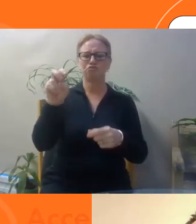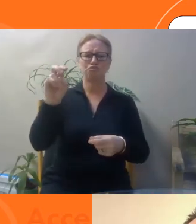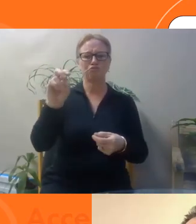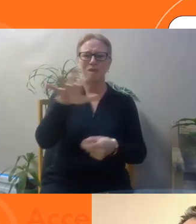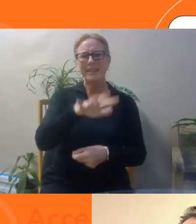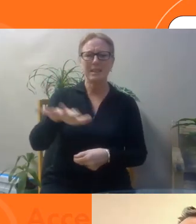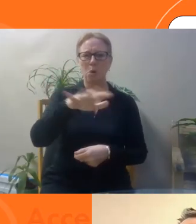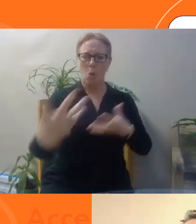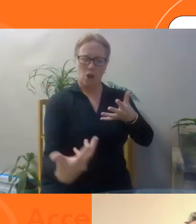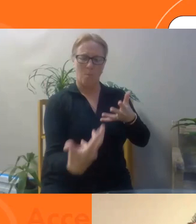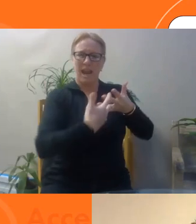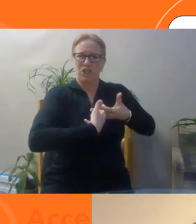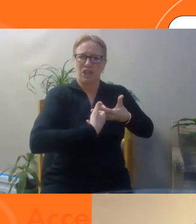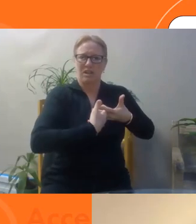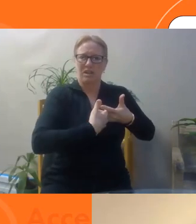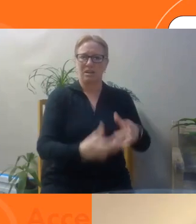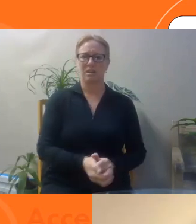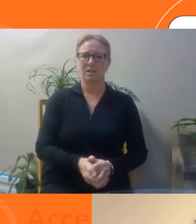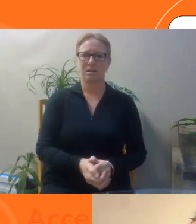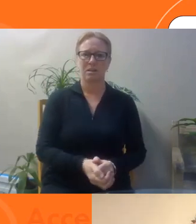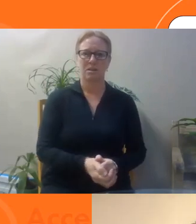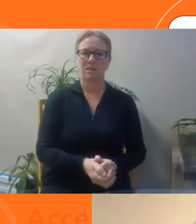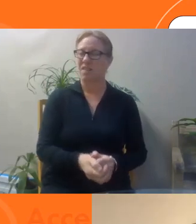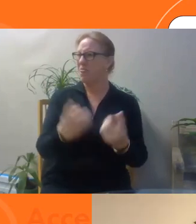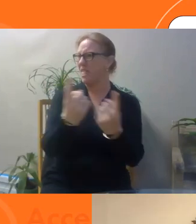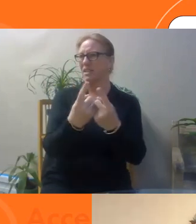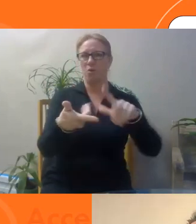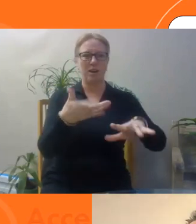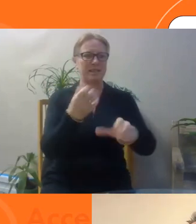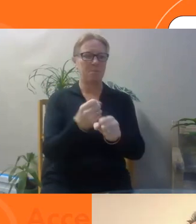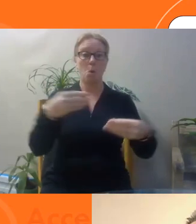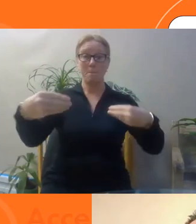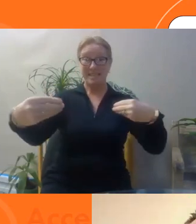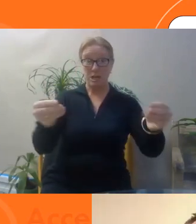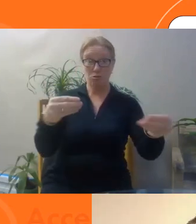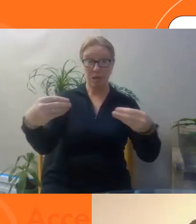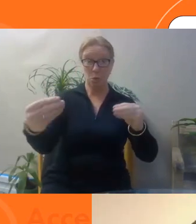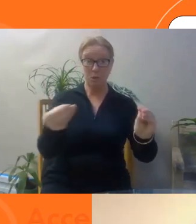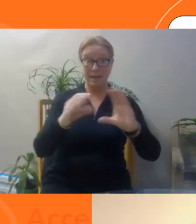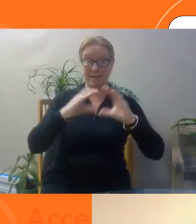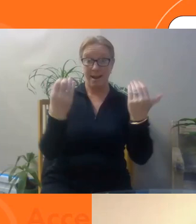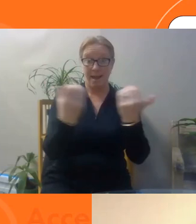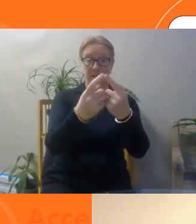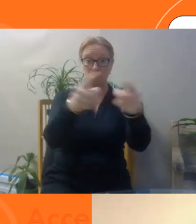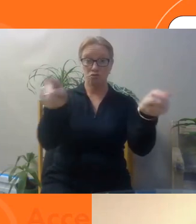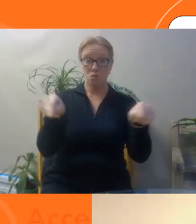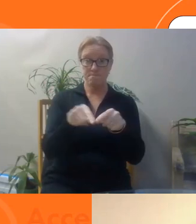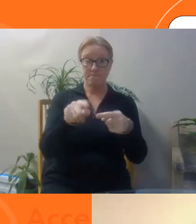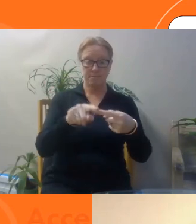particularly things like materials in the classroom, so much more